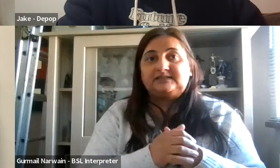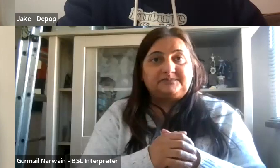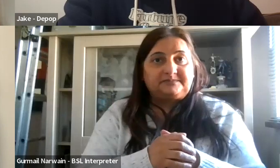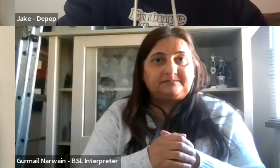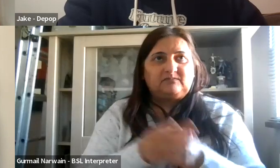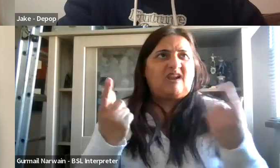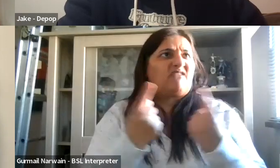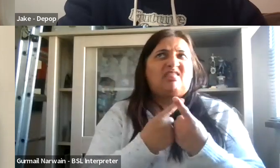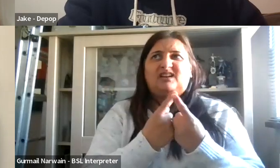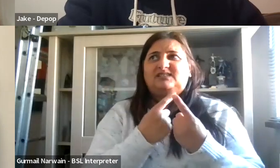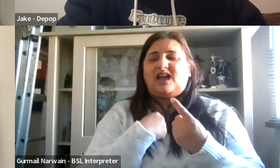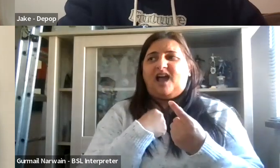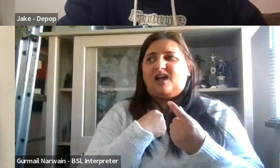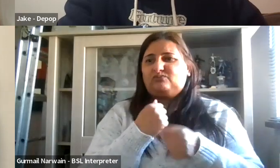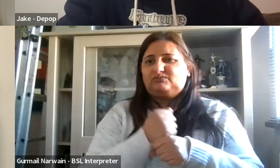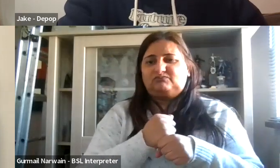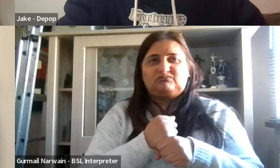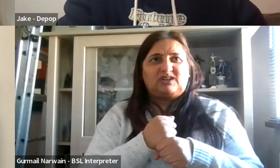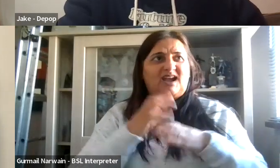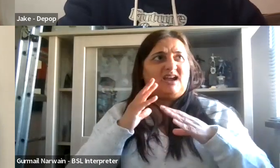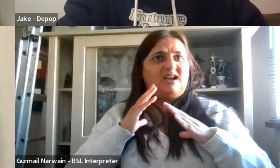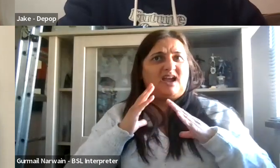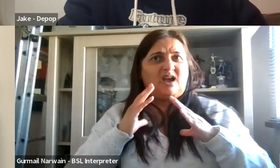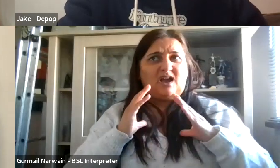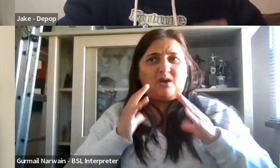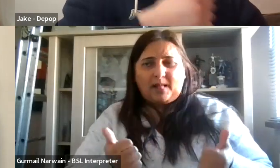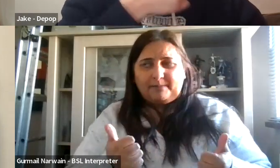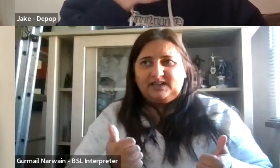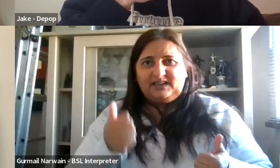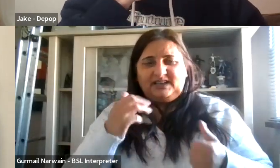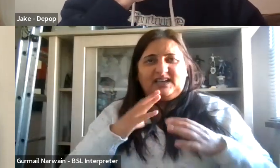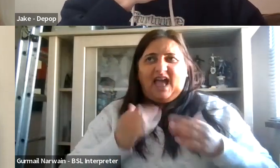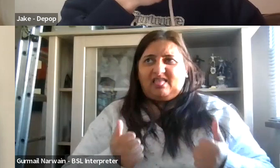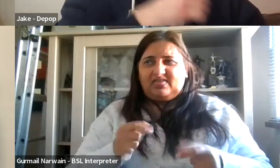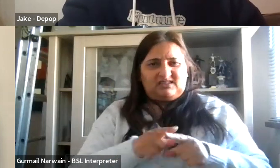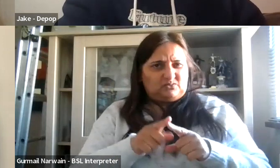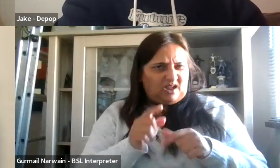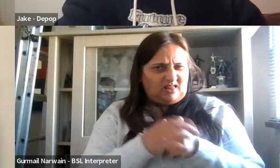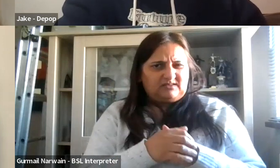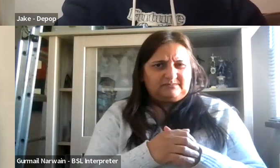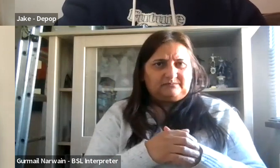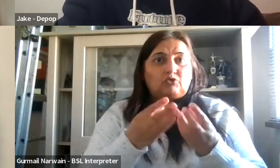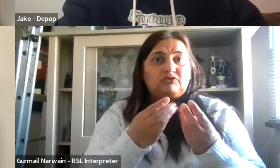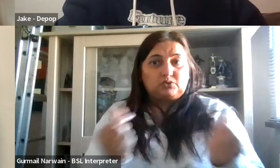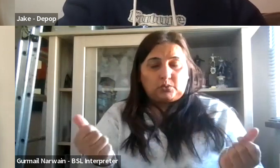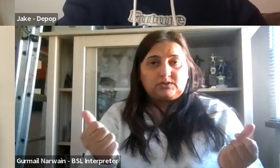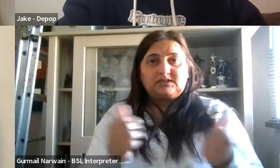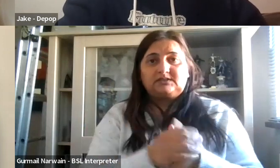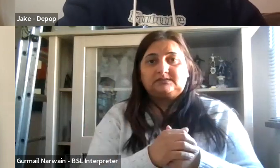around, kind of our general and health and well-being resources. There were loads of things around general health and wellbeing. Resources.